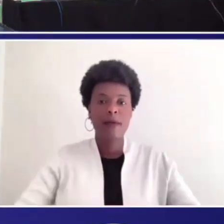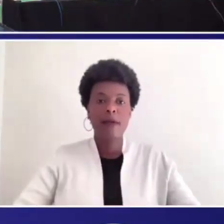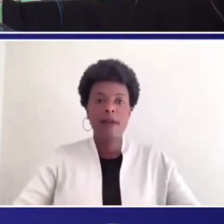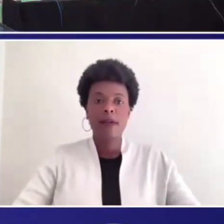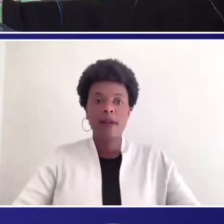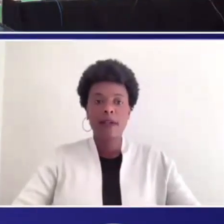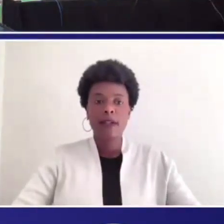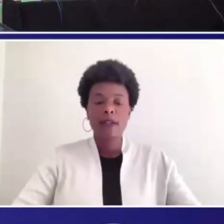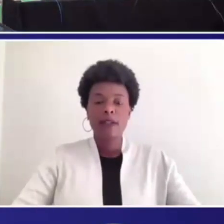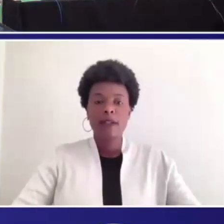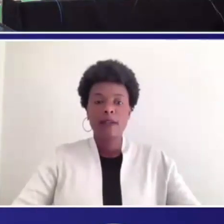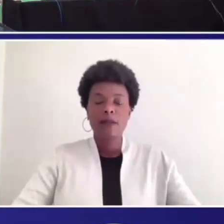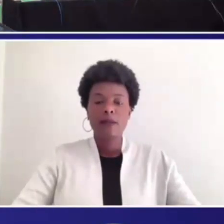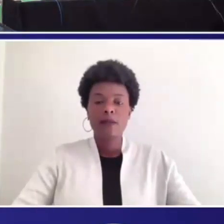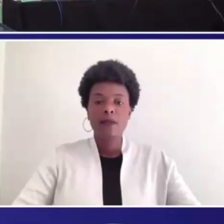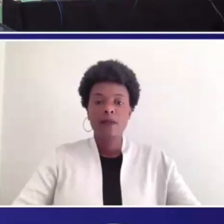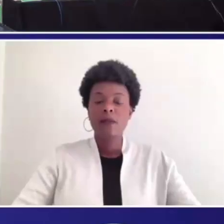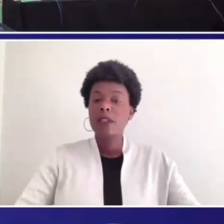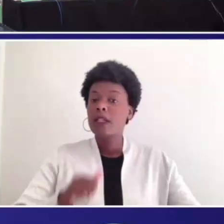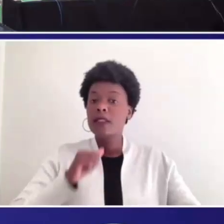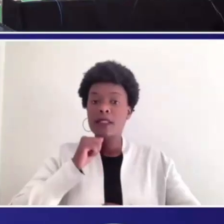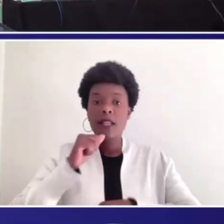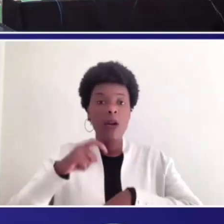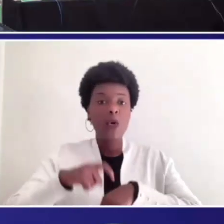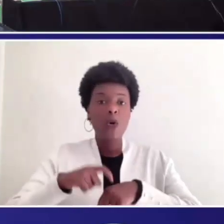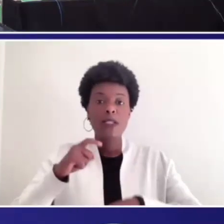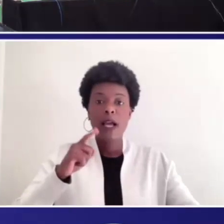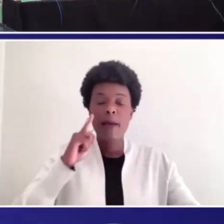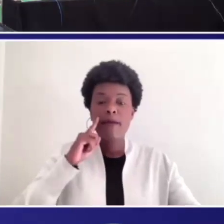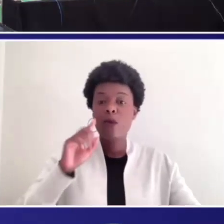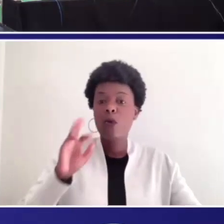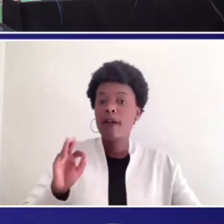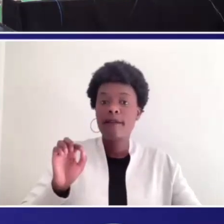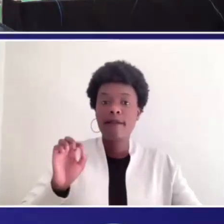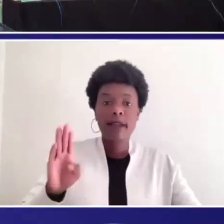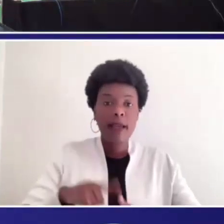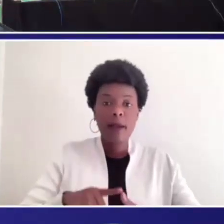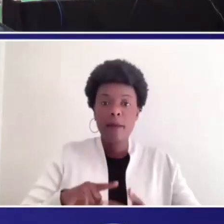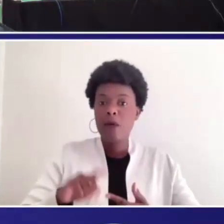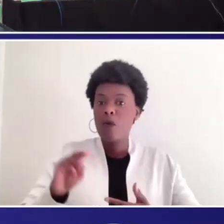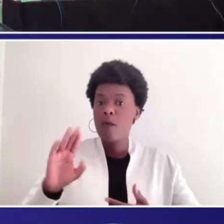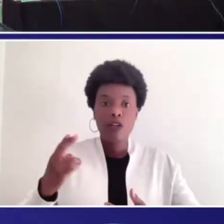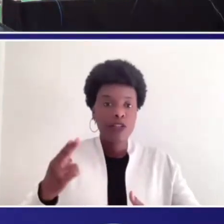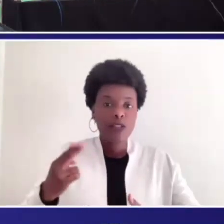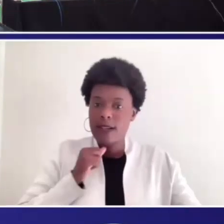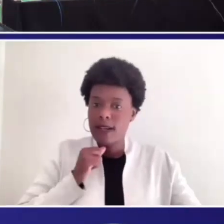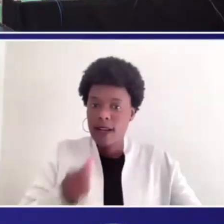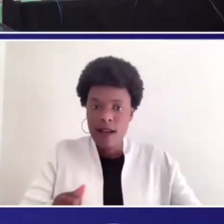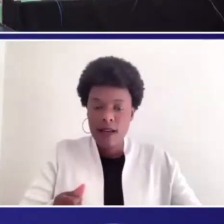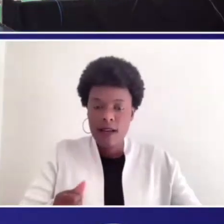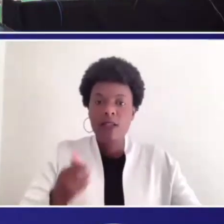It would not be considered on time for February or March because it is not January